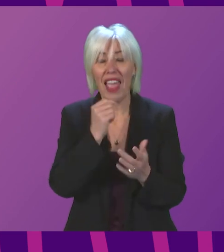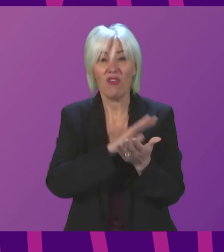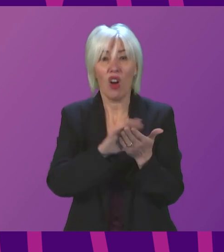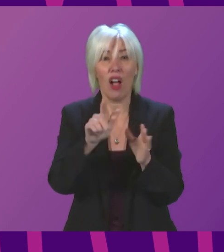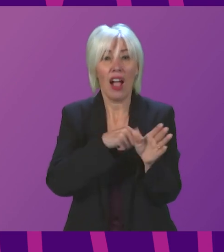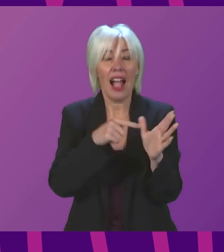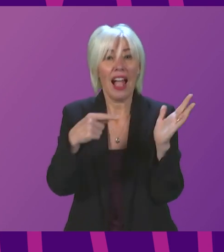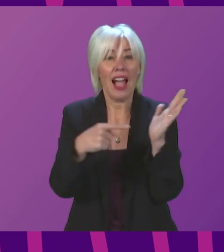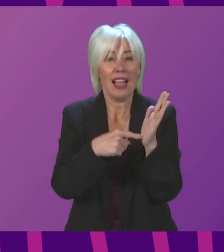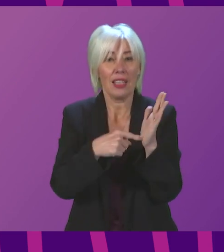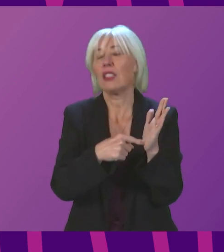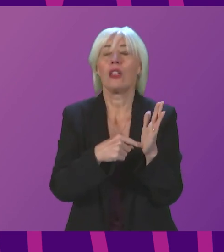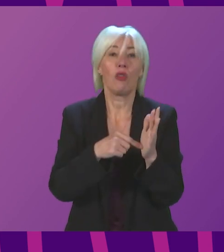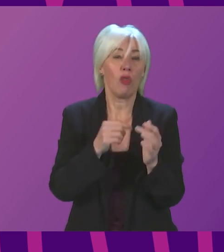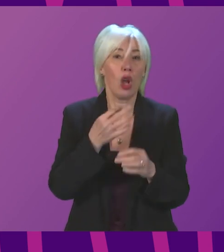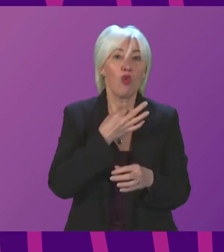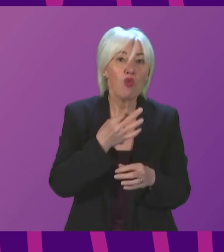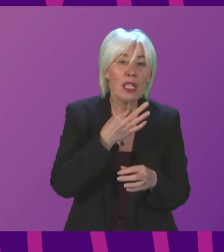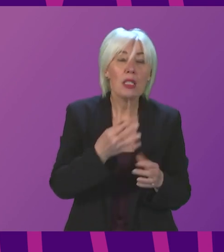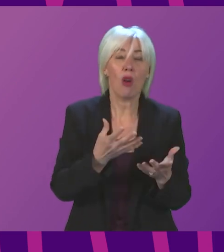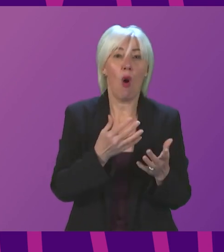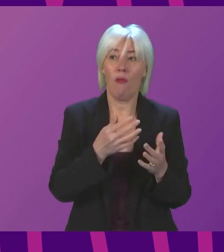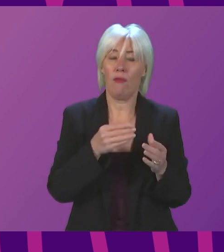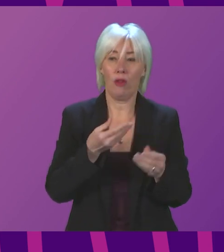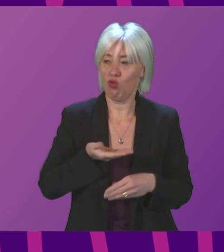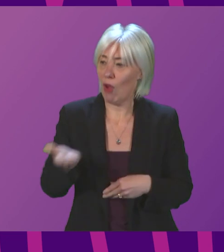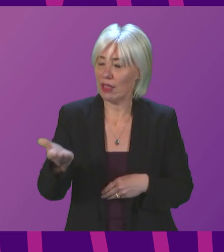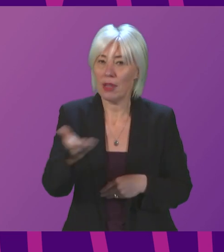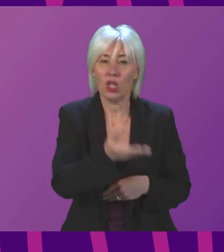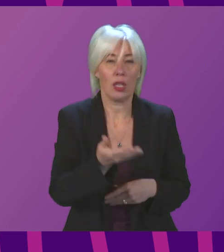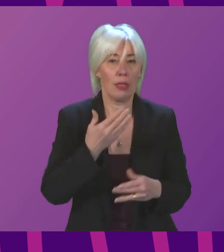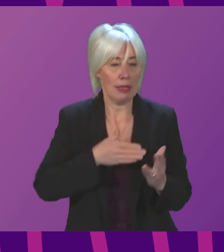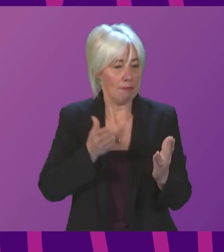following: risk of transmission, requiring a major clinical intervention, risk to life,